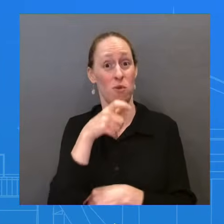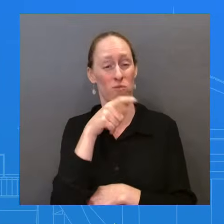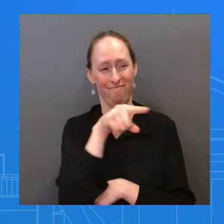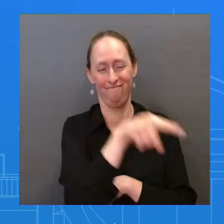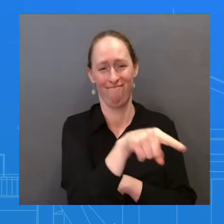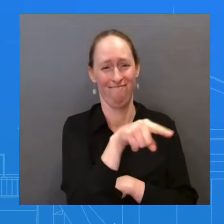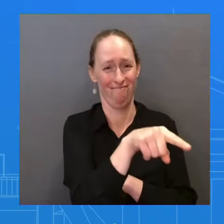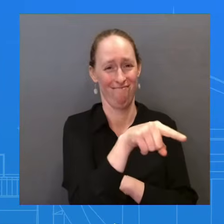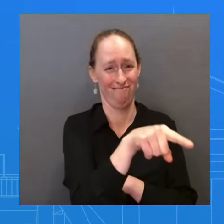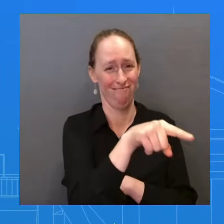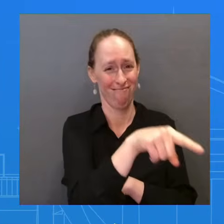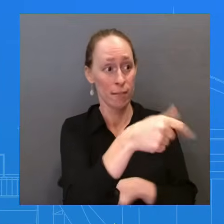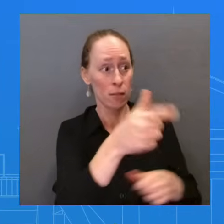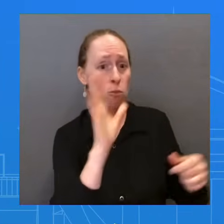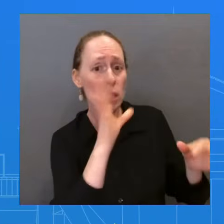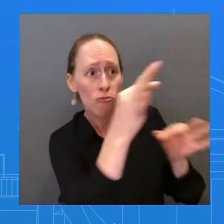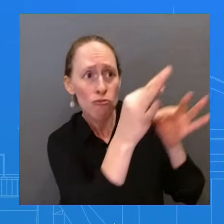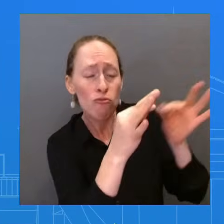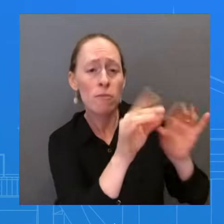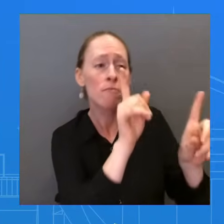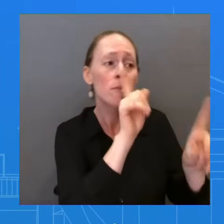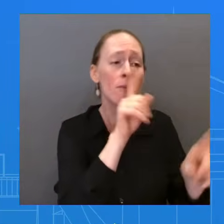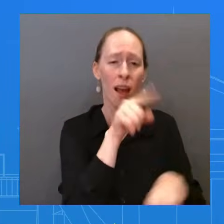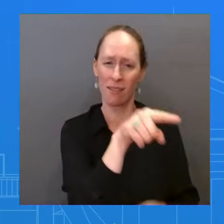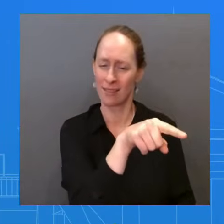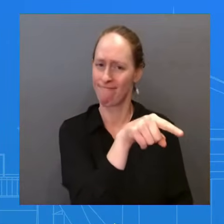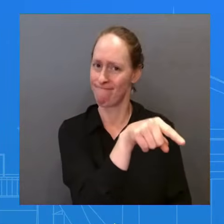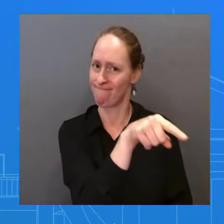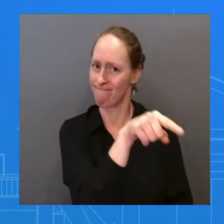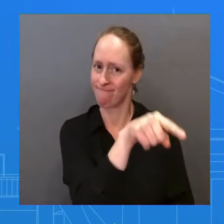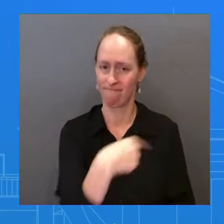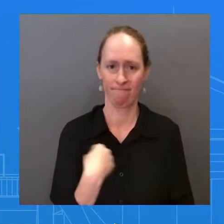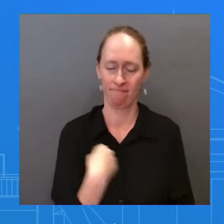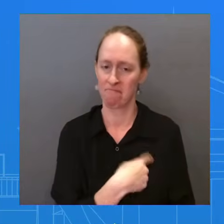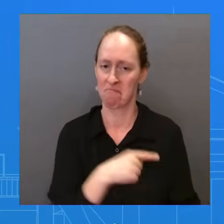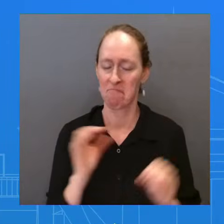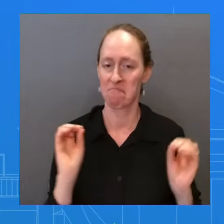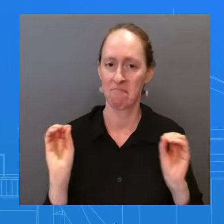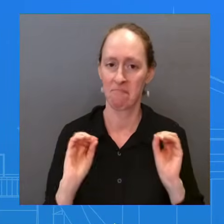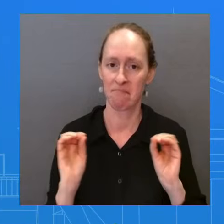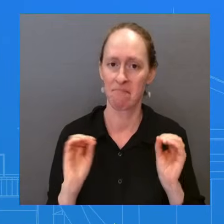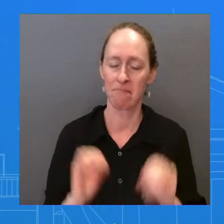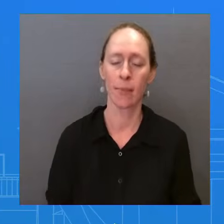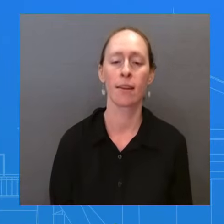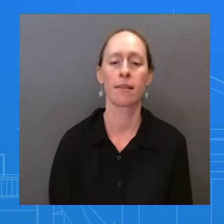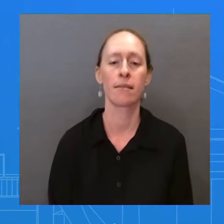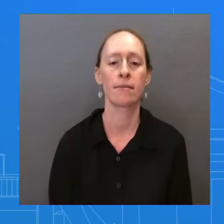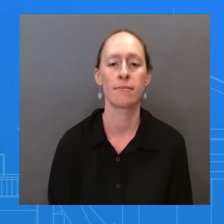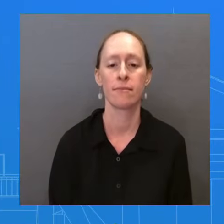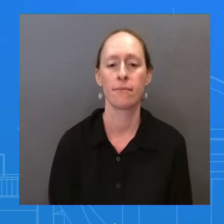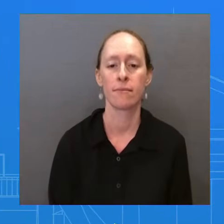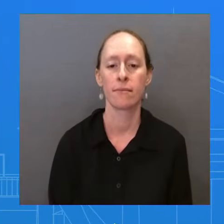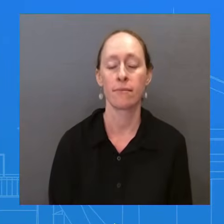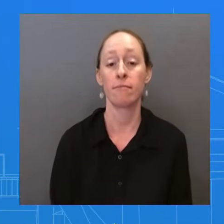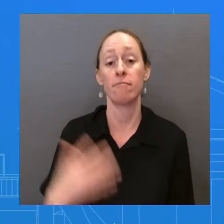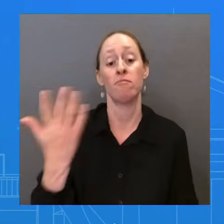and to explain. I would just tell you that over just the last few weeks alone,